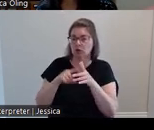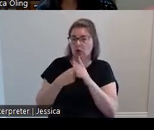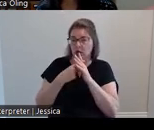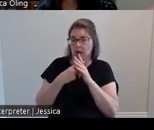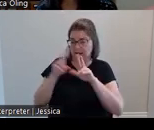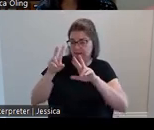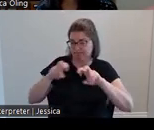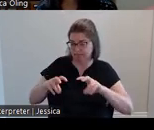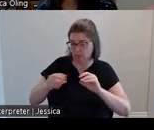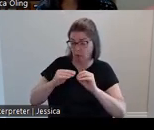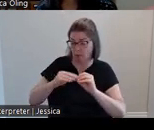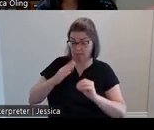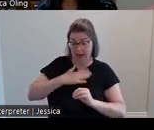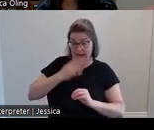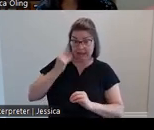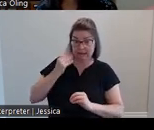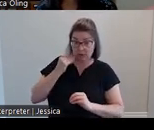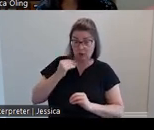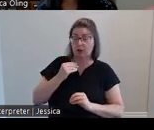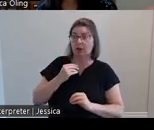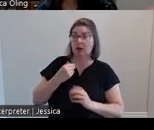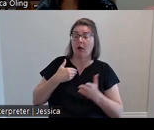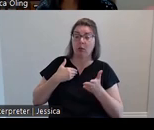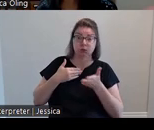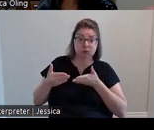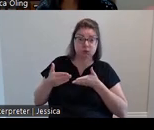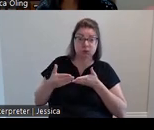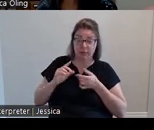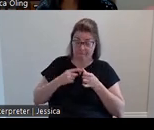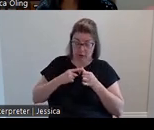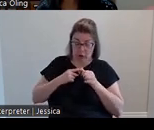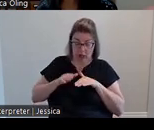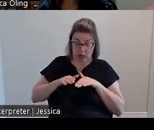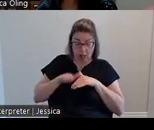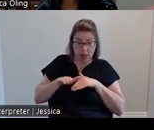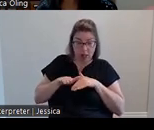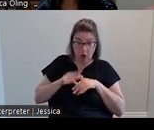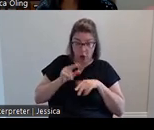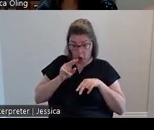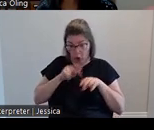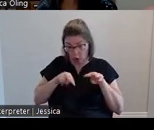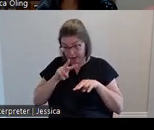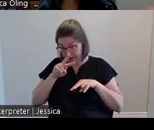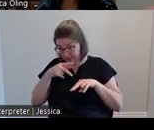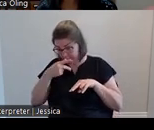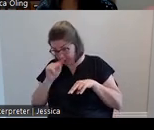a lot of times, even that first step of just looking at the VPAT will tell you a lot about it.